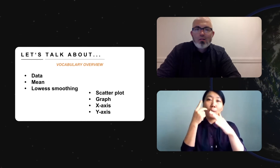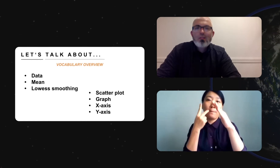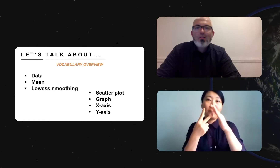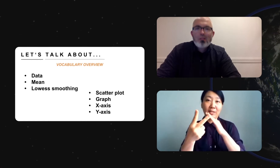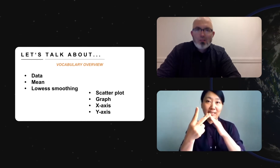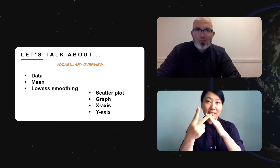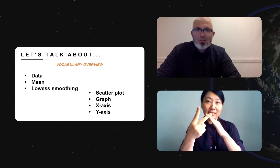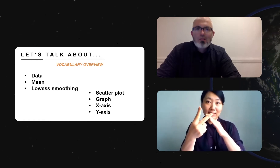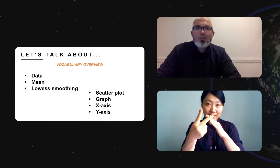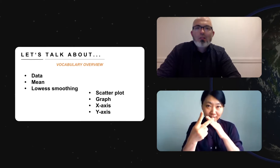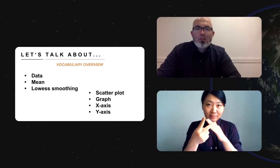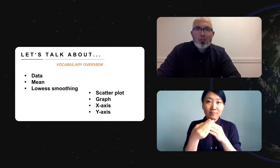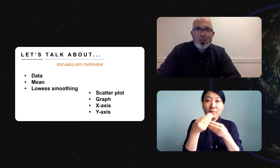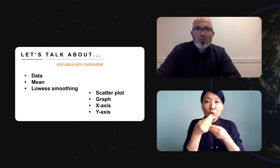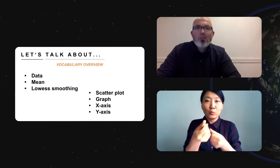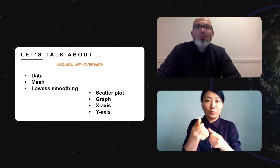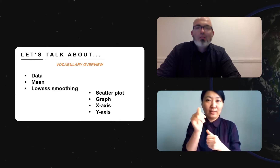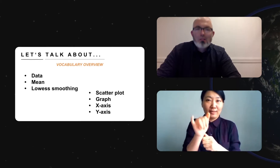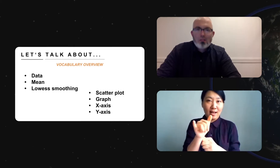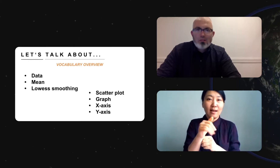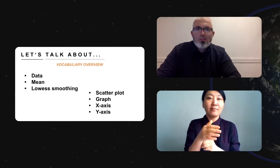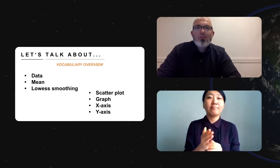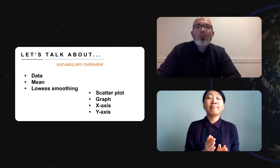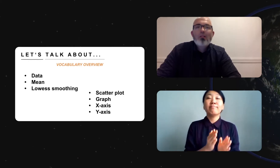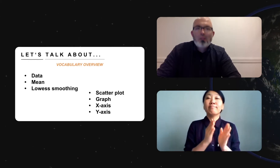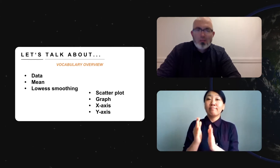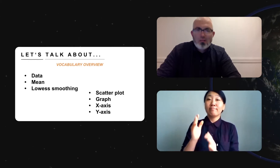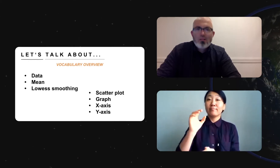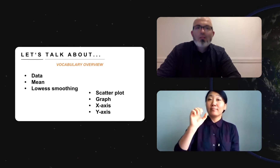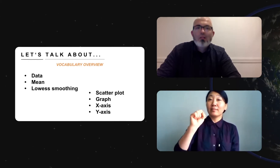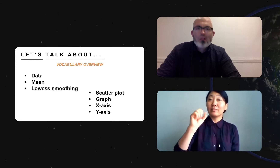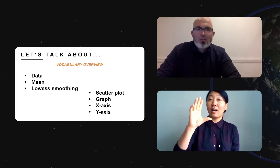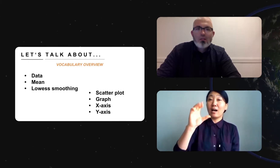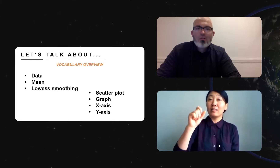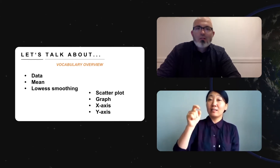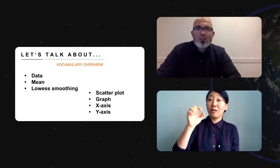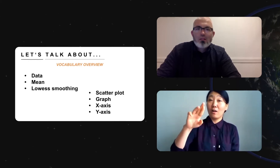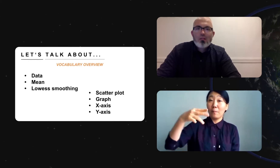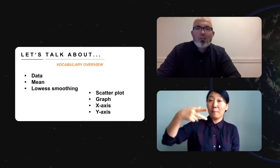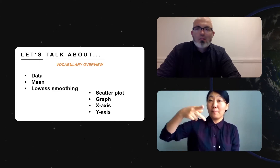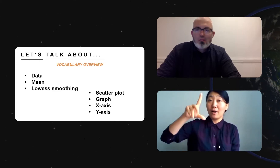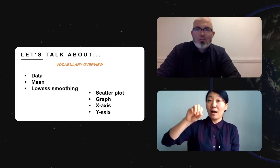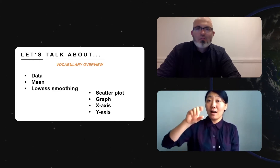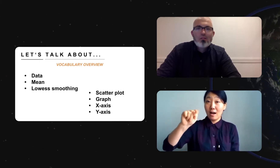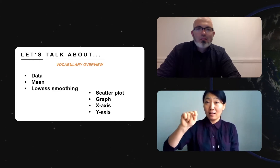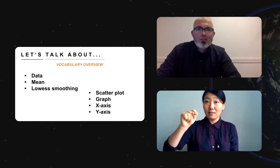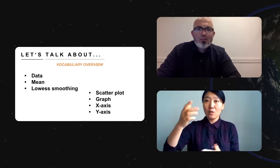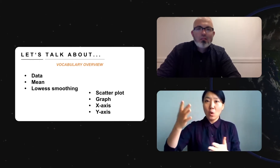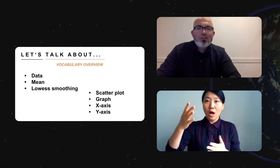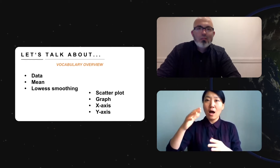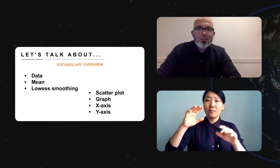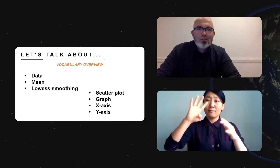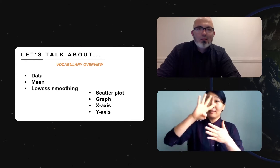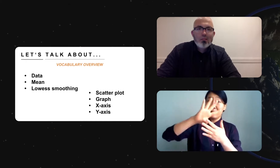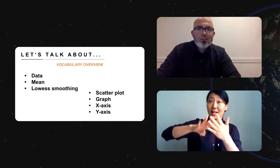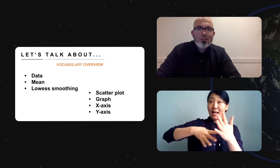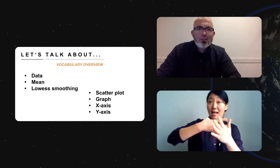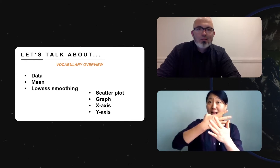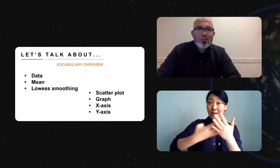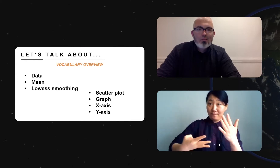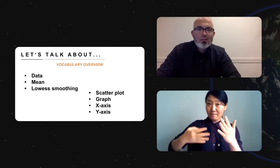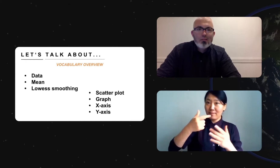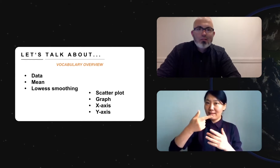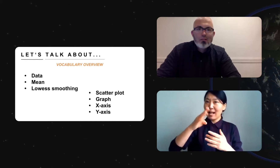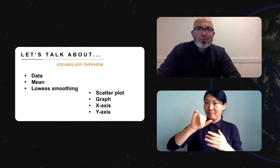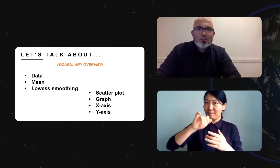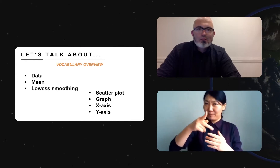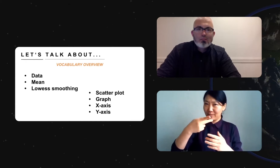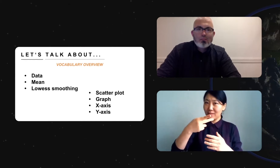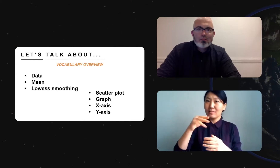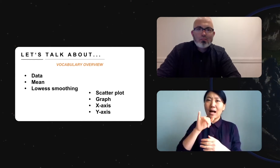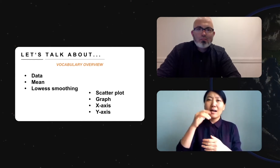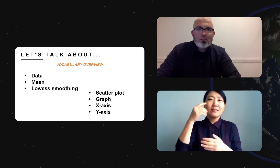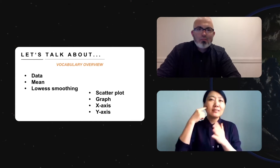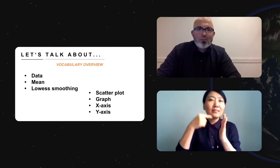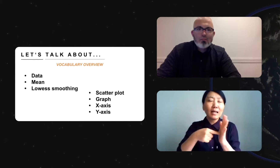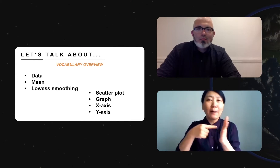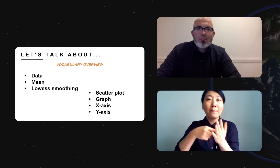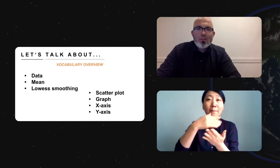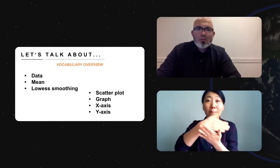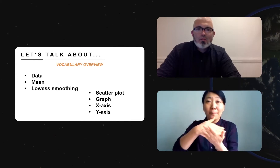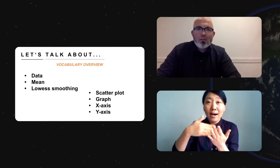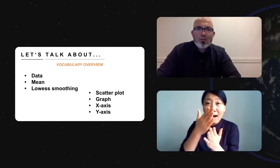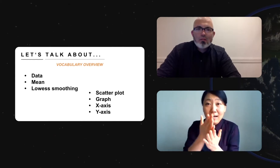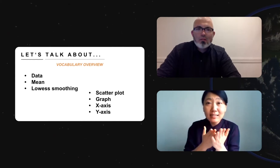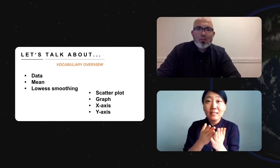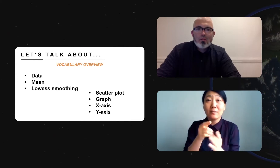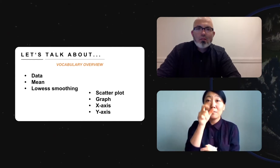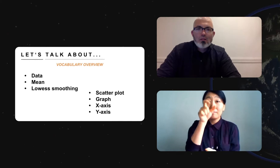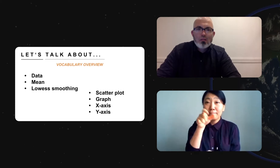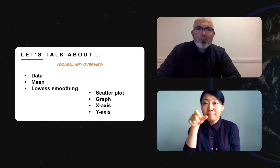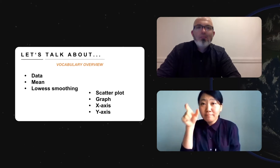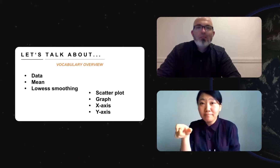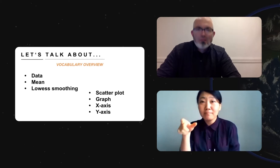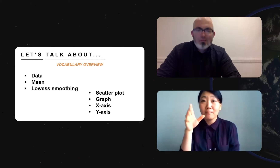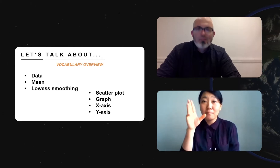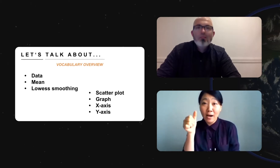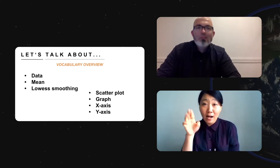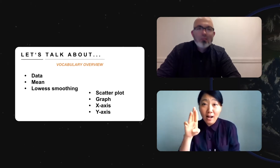A scatter plot is when you have a graph, like a pie chart or a bar graph.